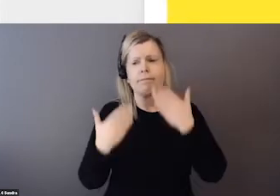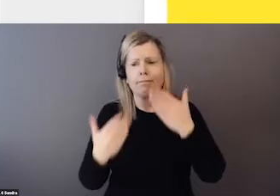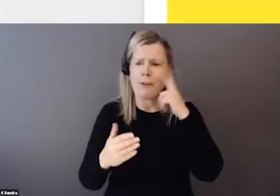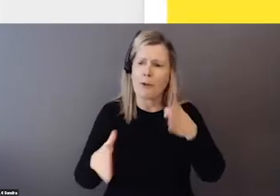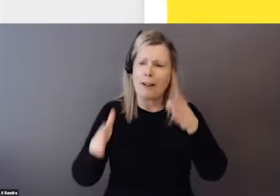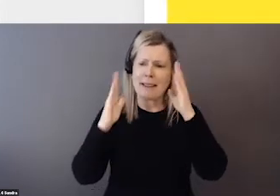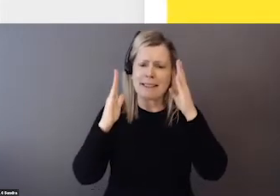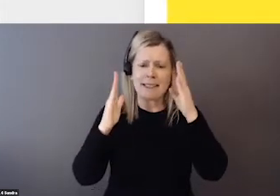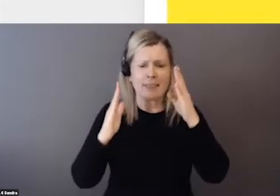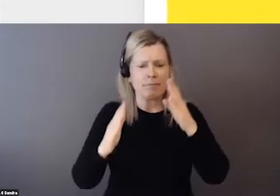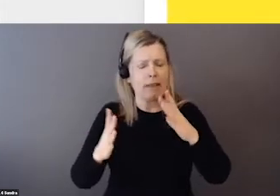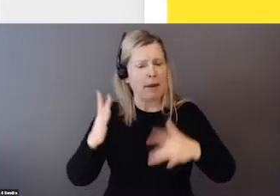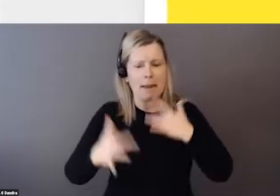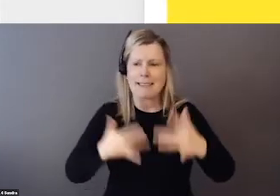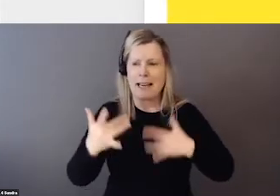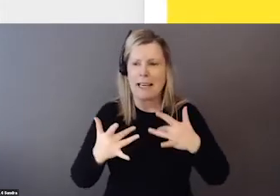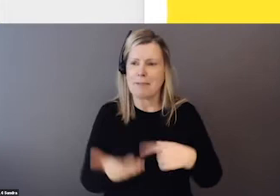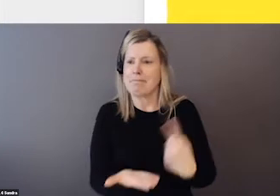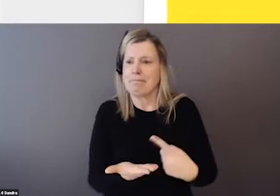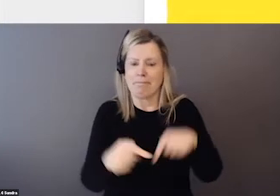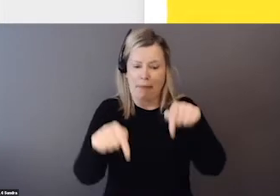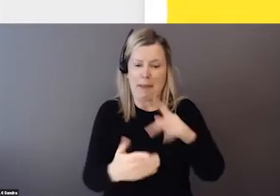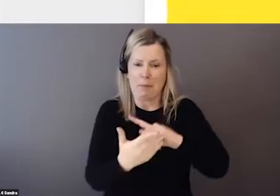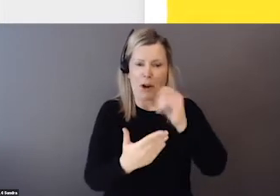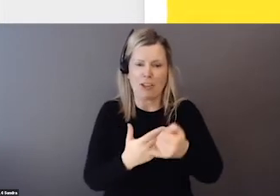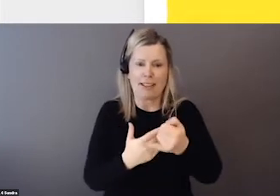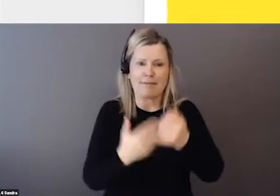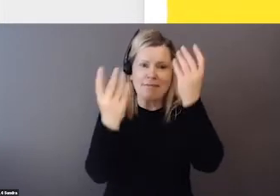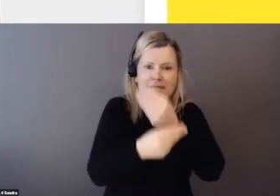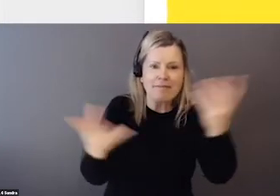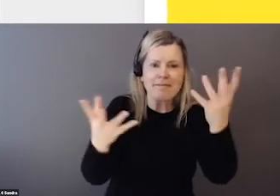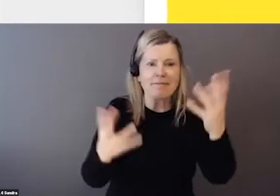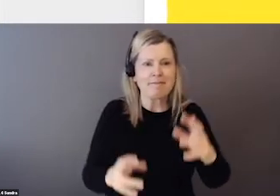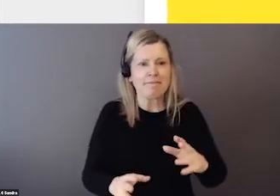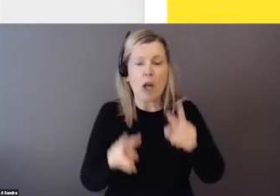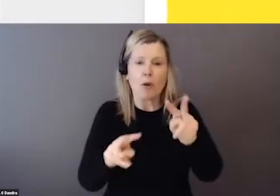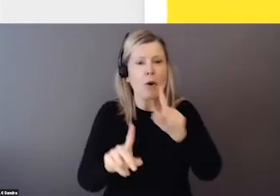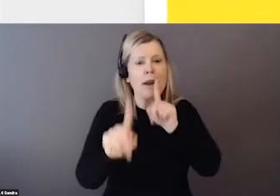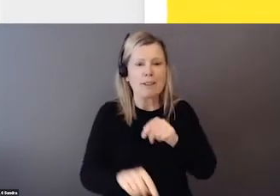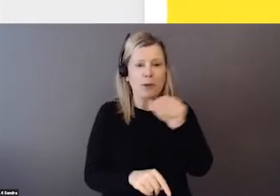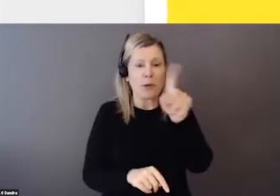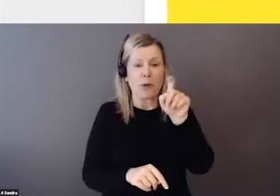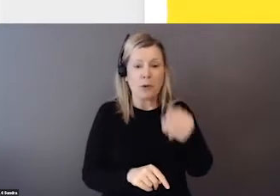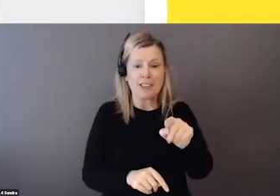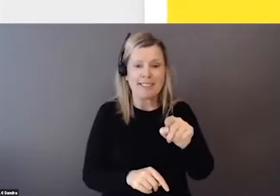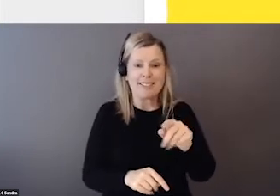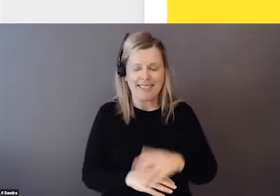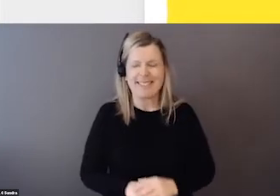I'm very excited to be able to talk about this project and answer questions about it and tell you about it in the months and years ahead